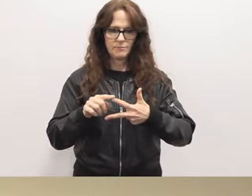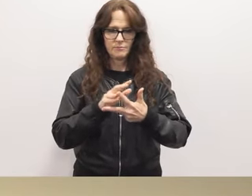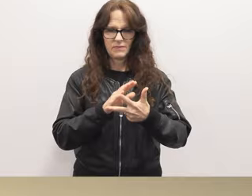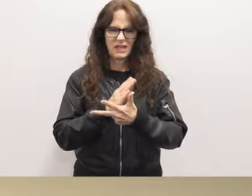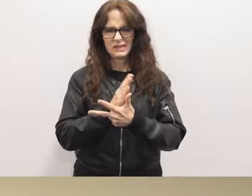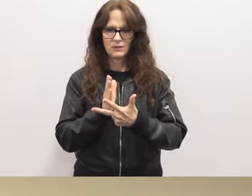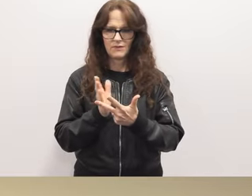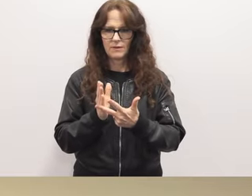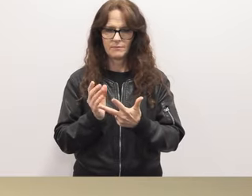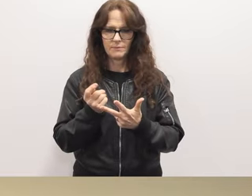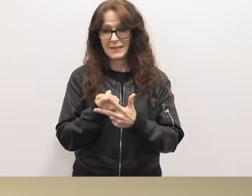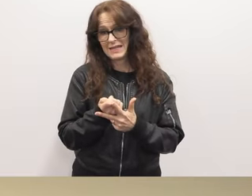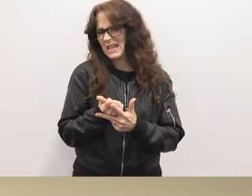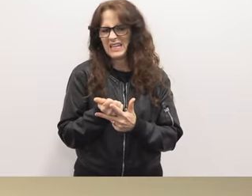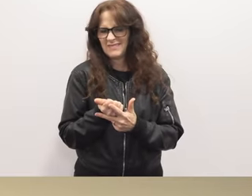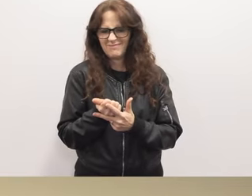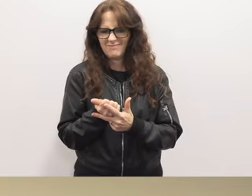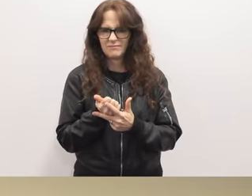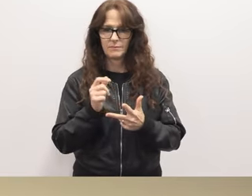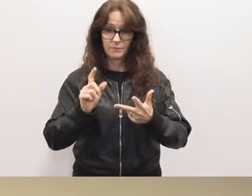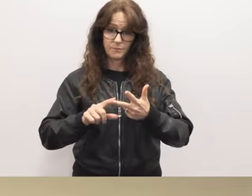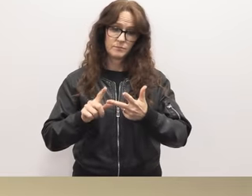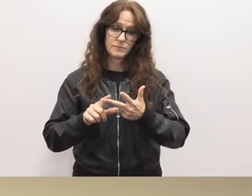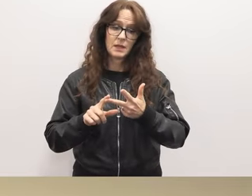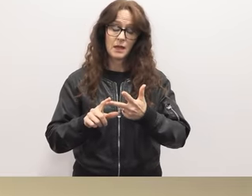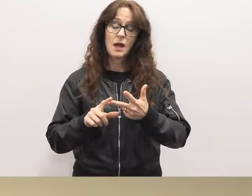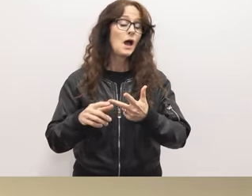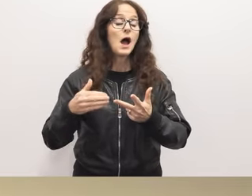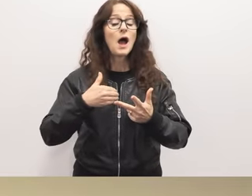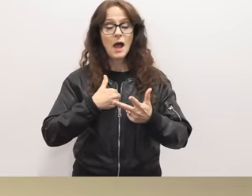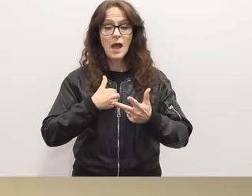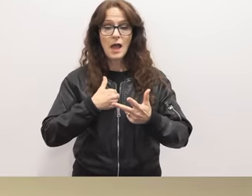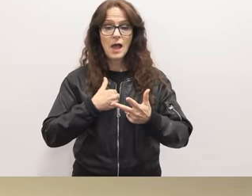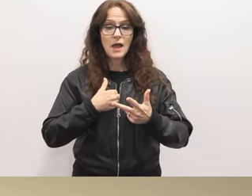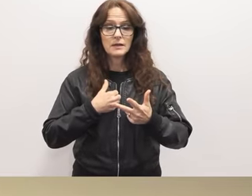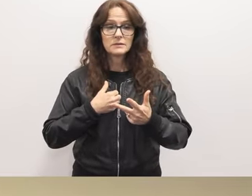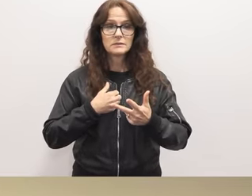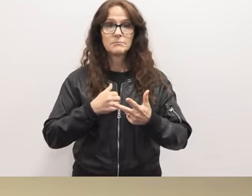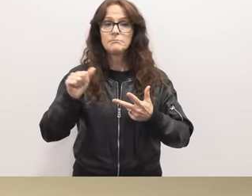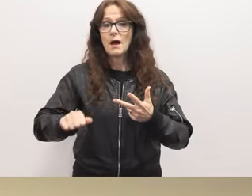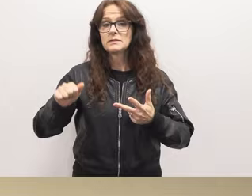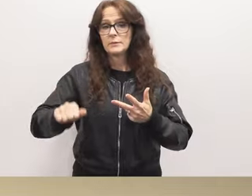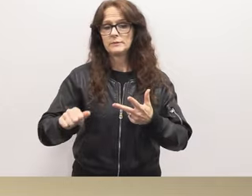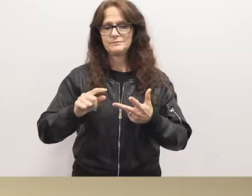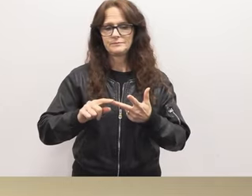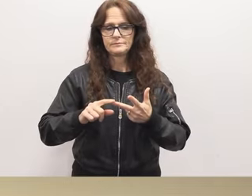If you think this has promise, but there's some things about it, I'd change and say modify.